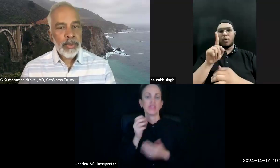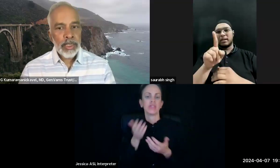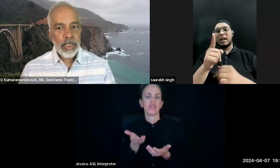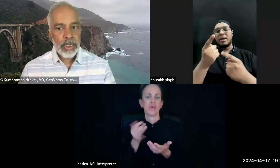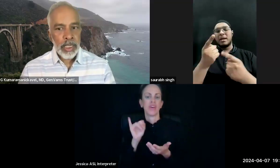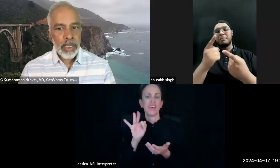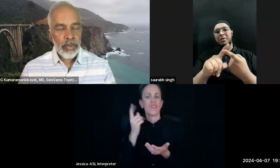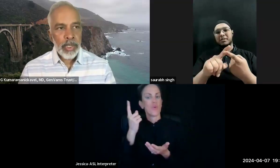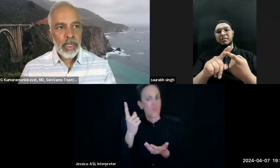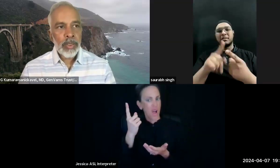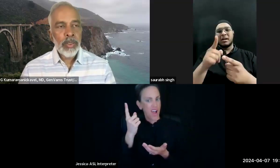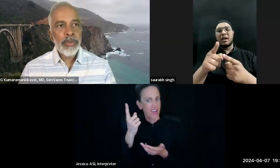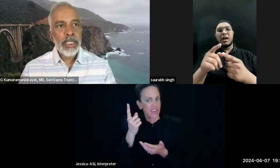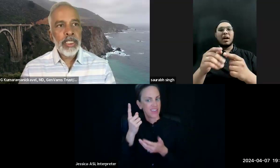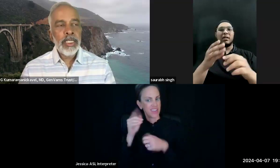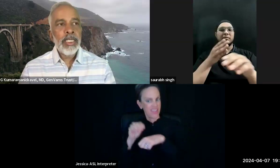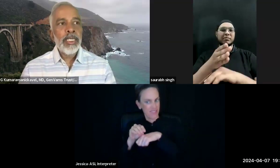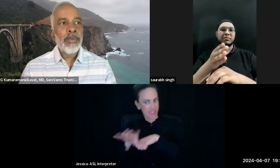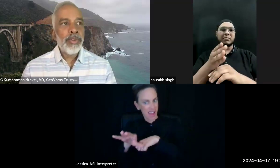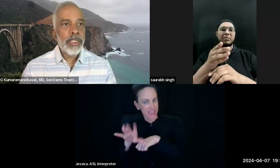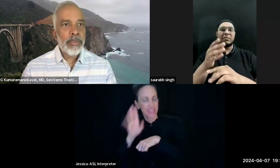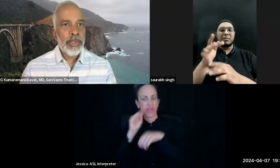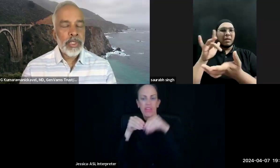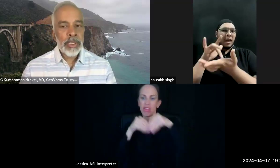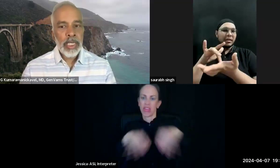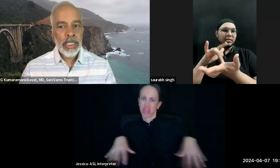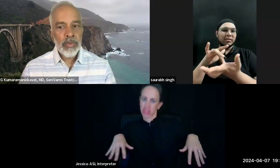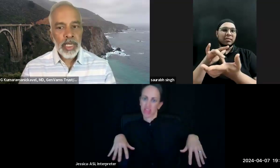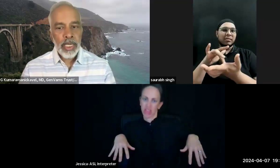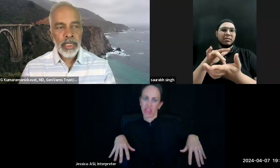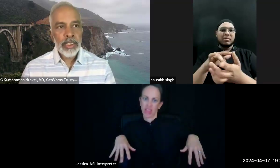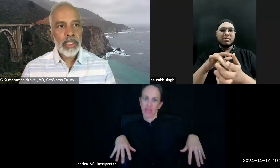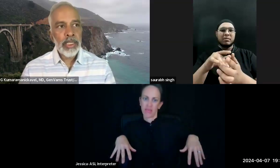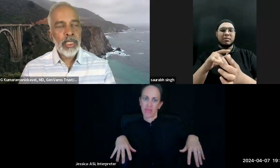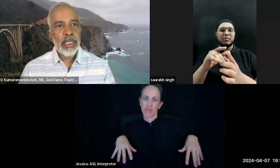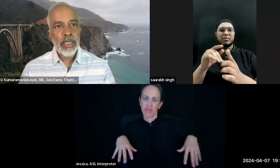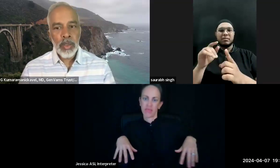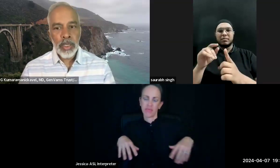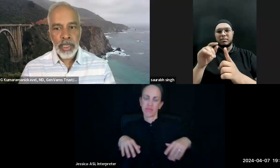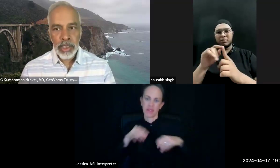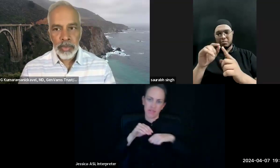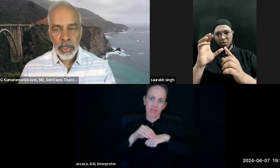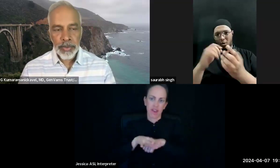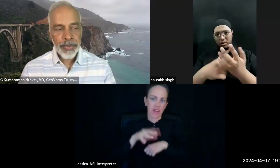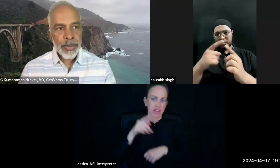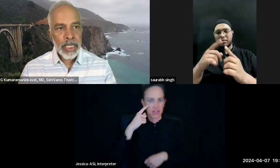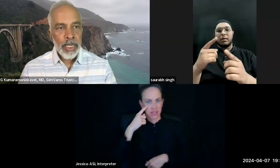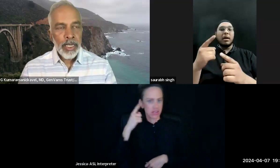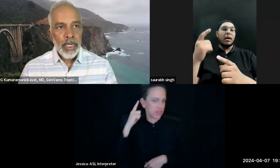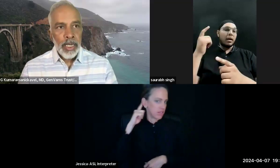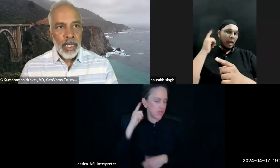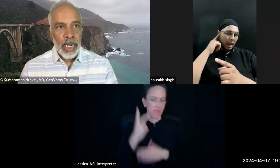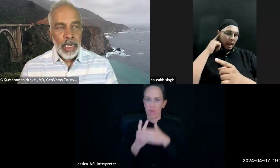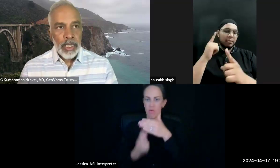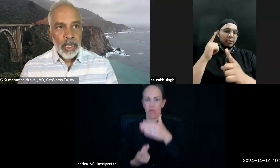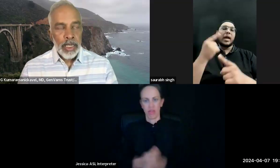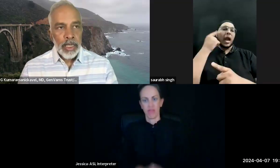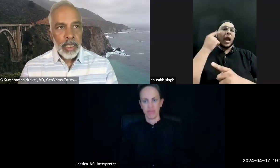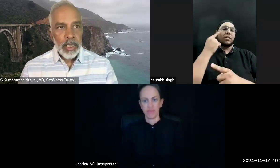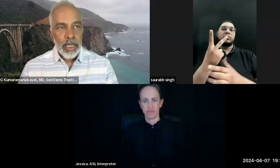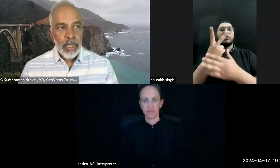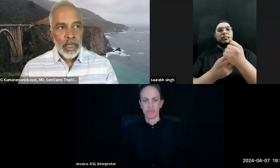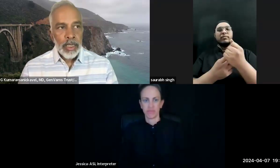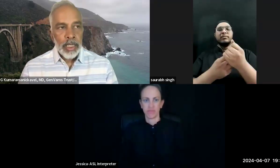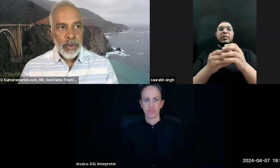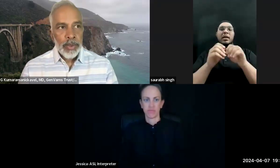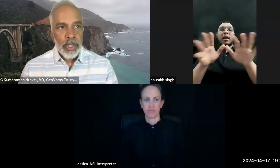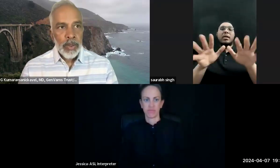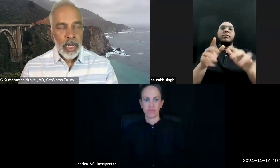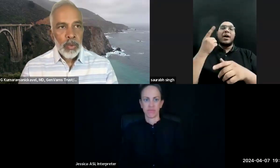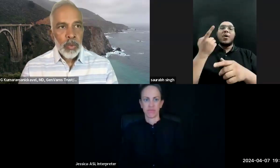affects the ciliary part of the photo receptor as well as the cochlea receptor. And therefore when you have